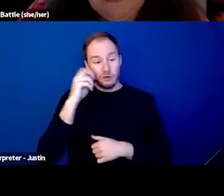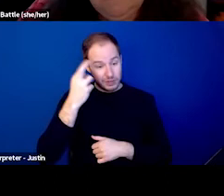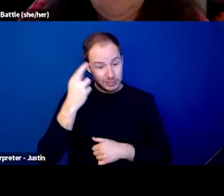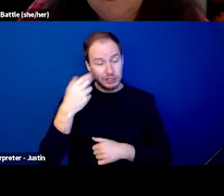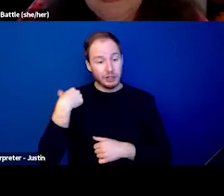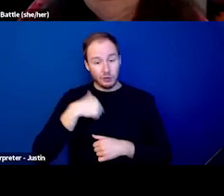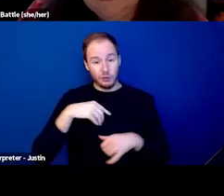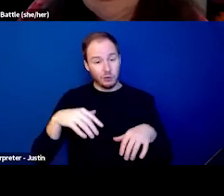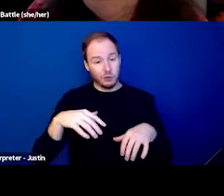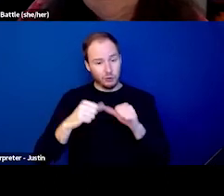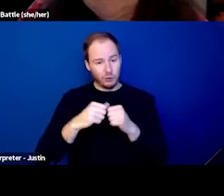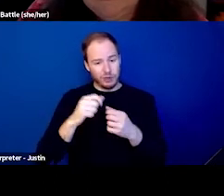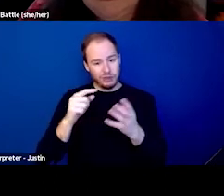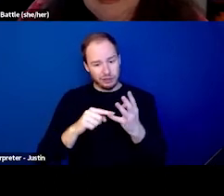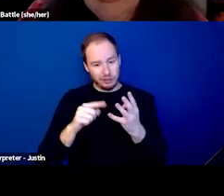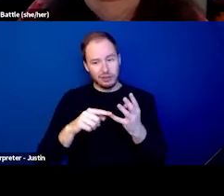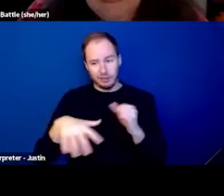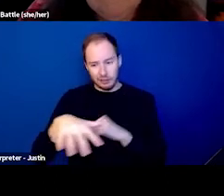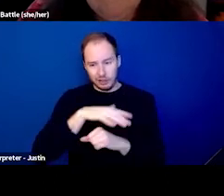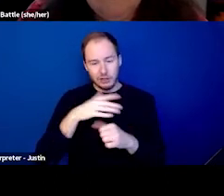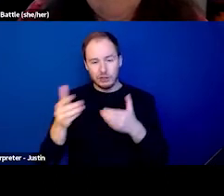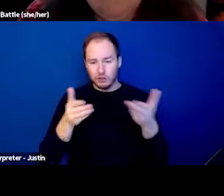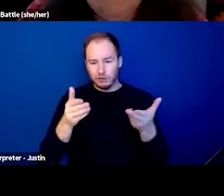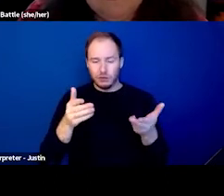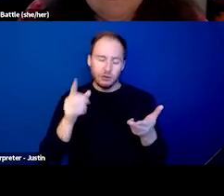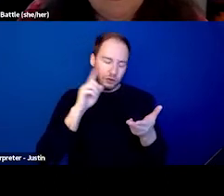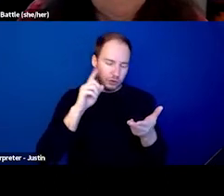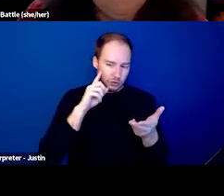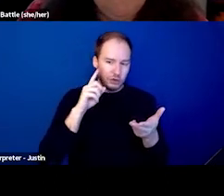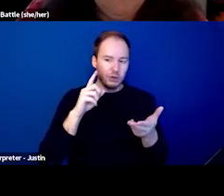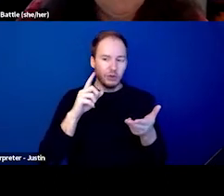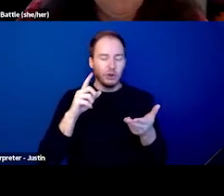with these four particular centers is, again, as you heard Lucrece mention, you know,